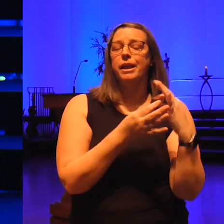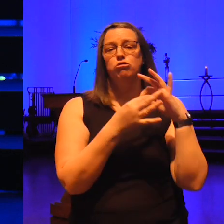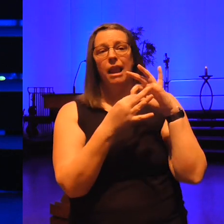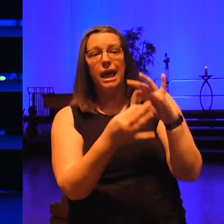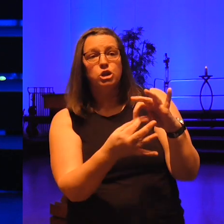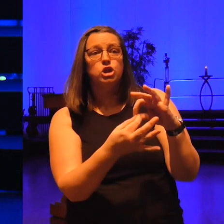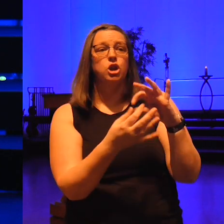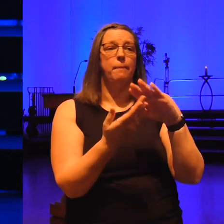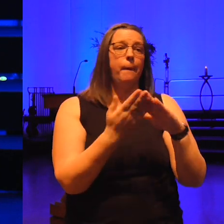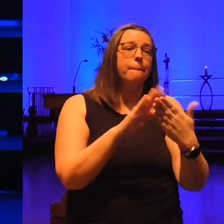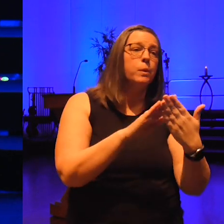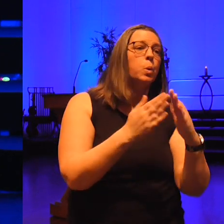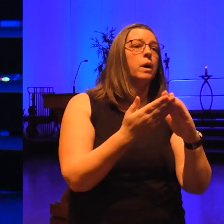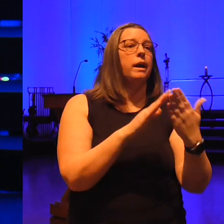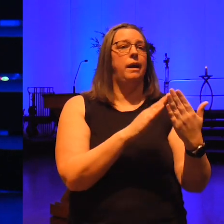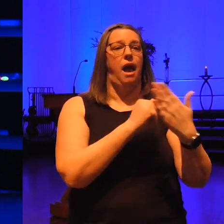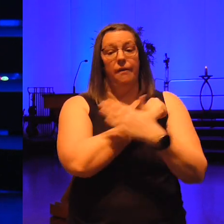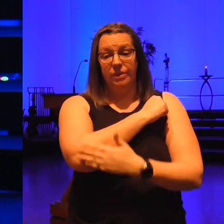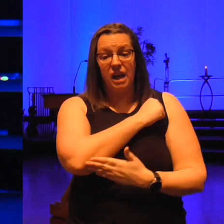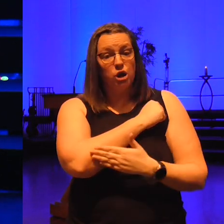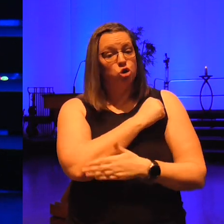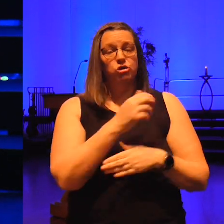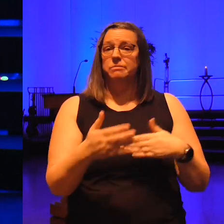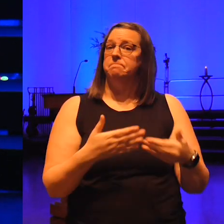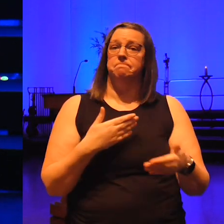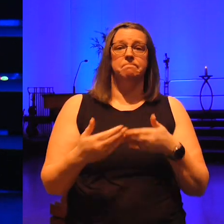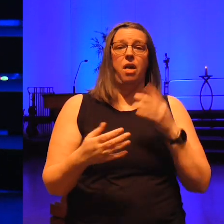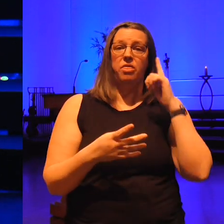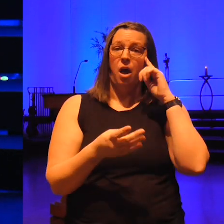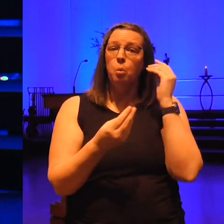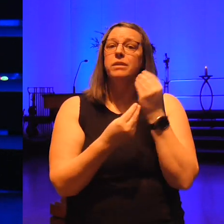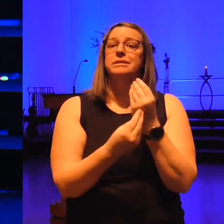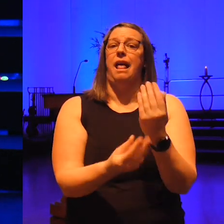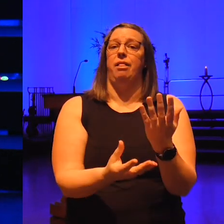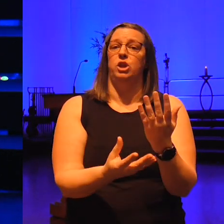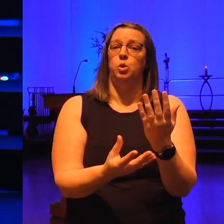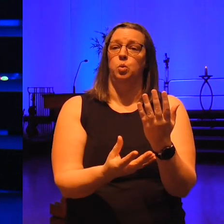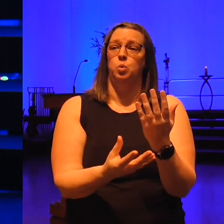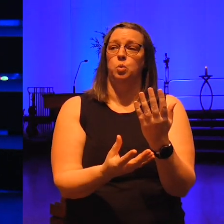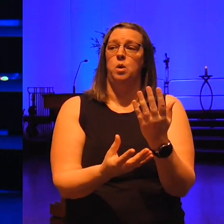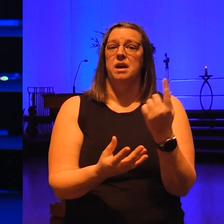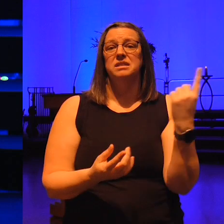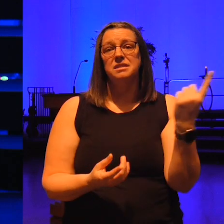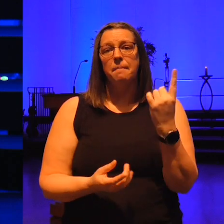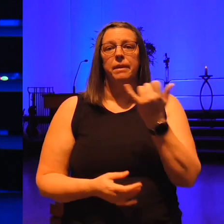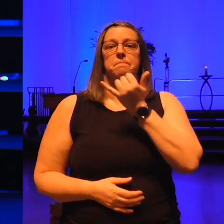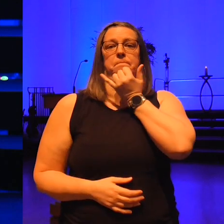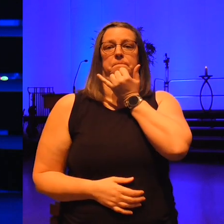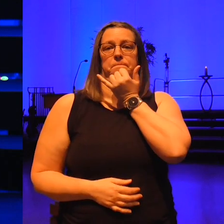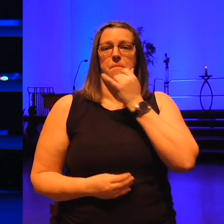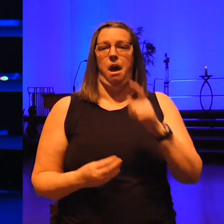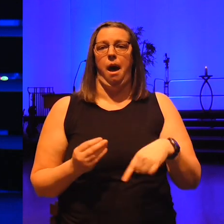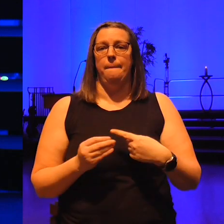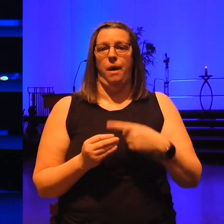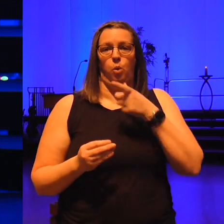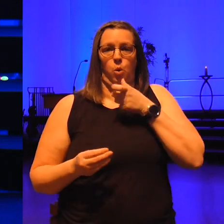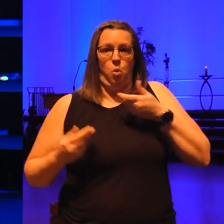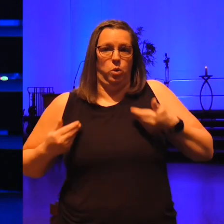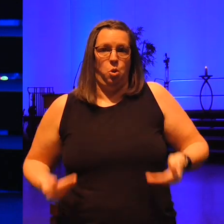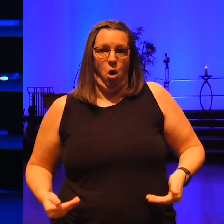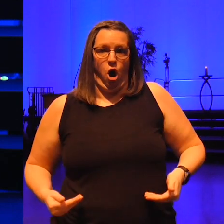in our country that would tell you that there is something flawed about who you are when the truth